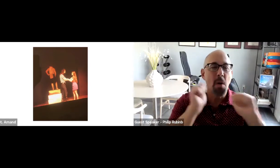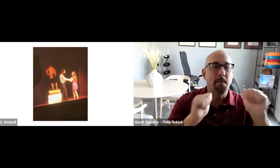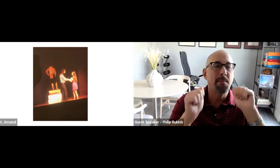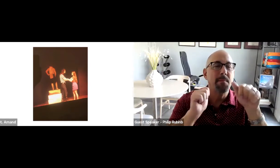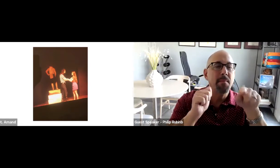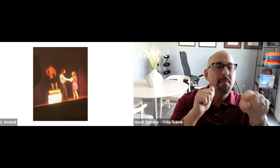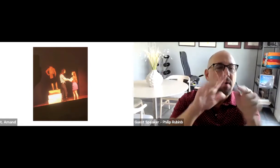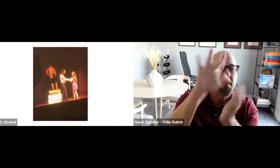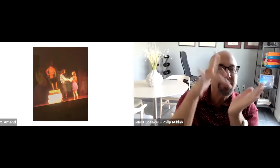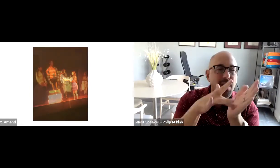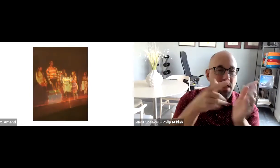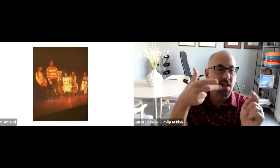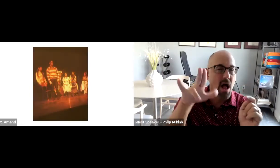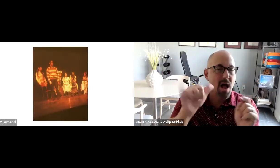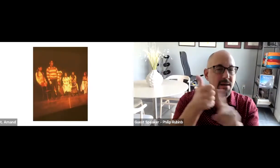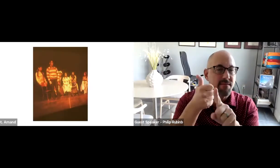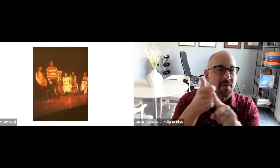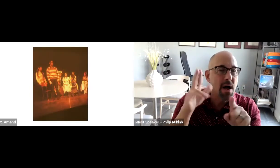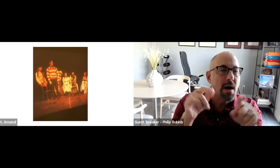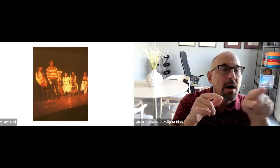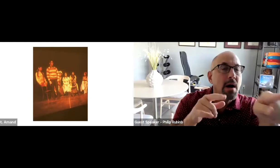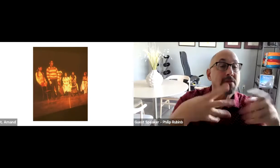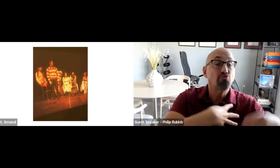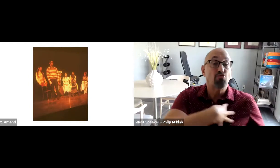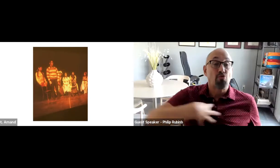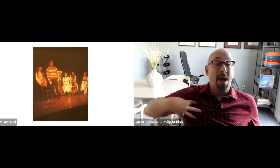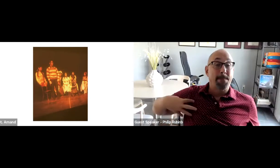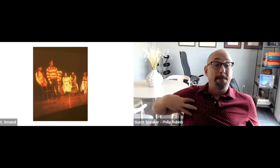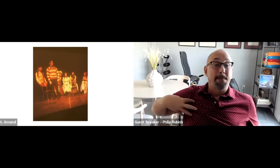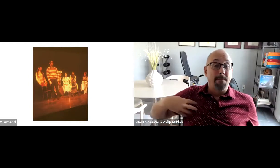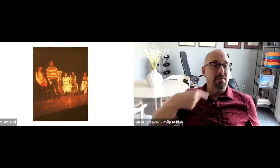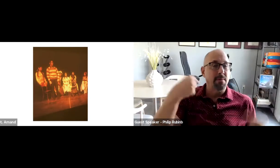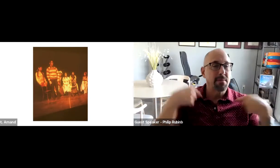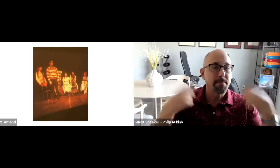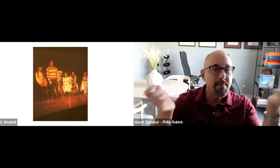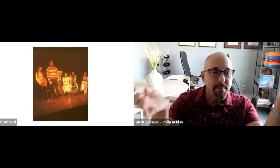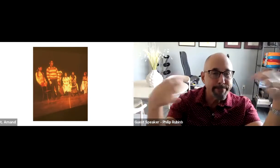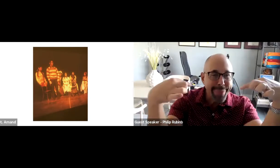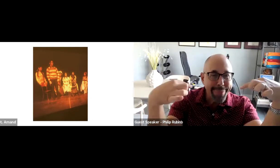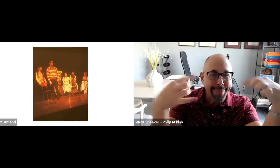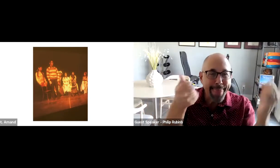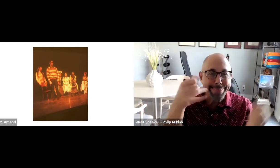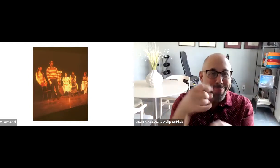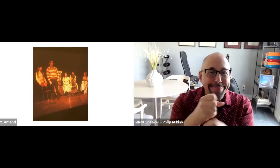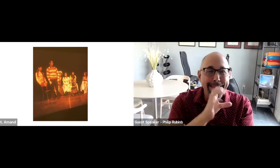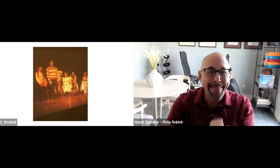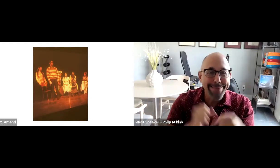This is different pictures of performances that he was in. In the center is Guy, and the striped shirt's there--